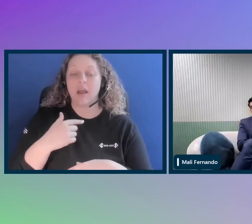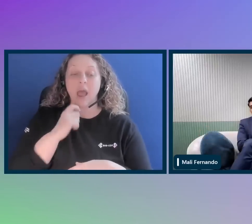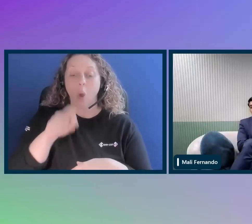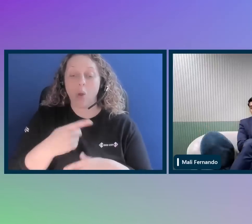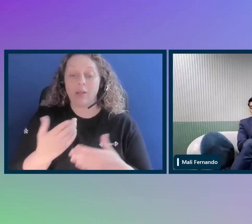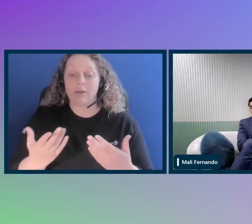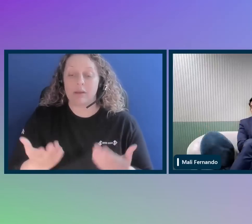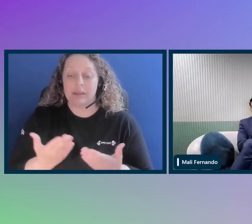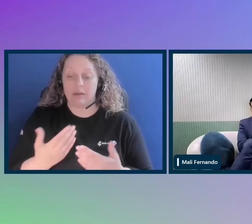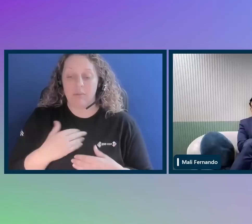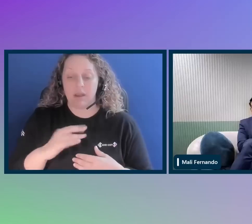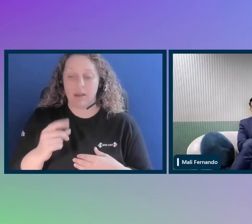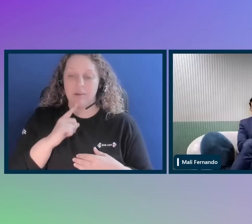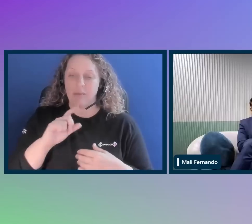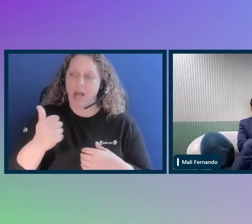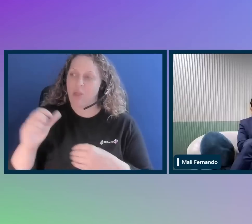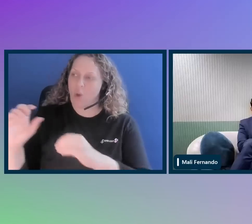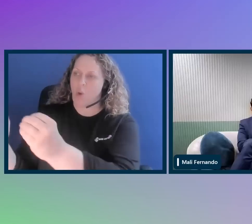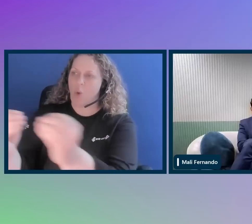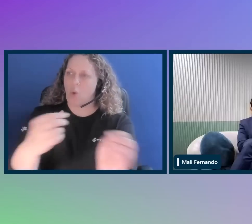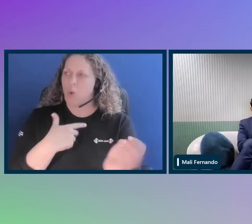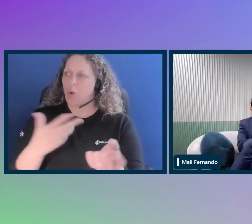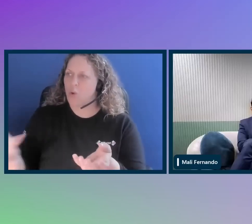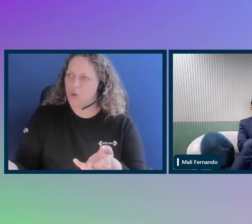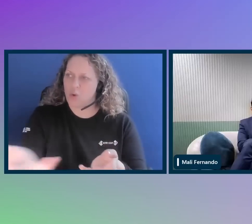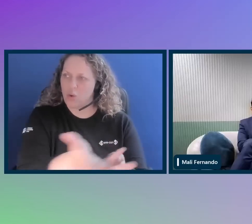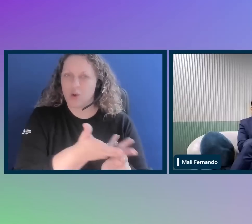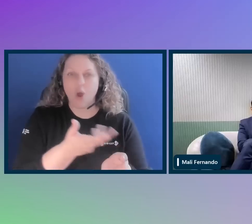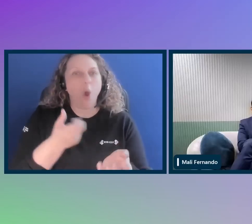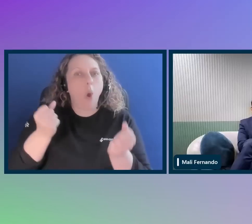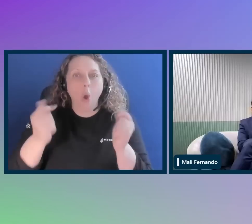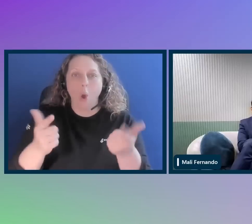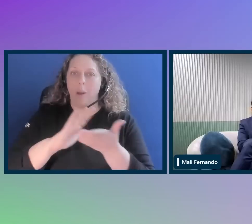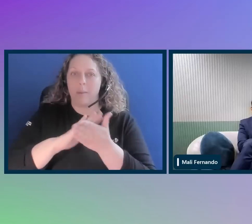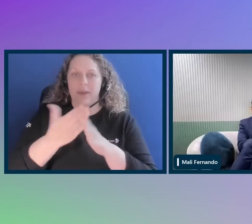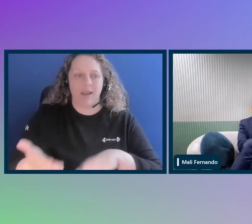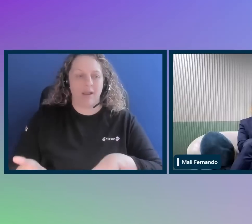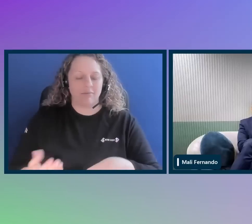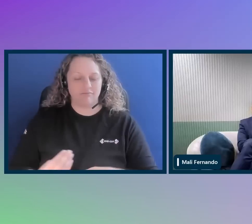I think many organizations have aspirations in becoming better in this space.